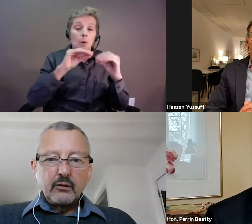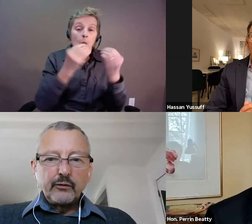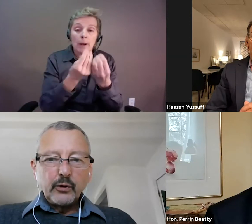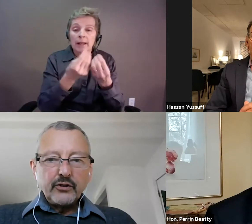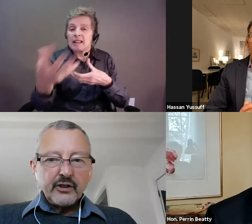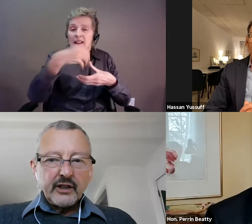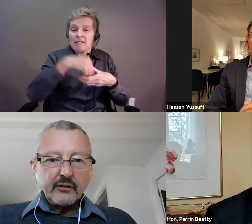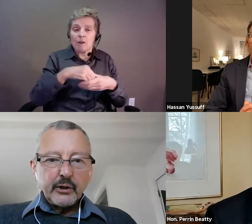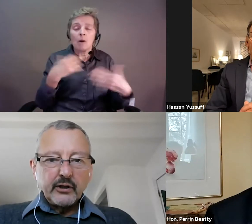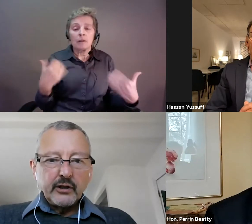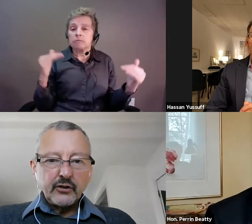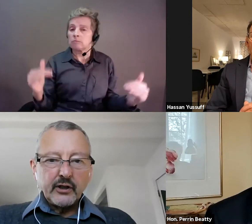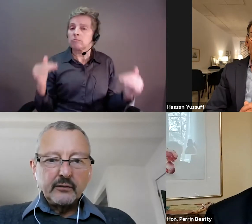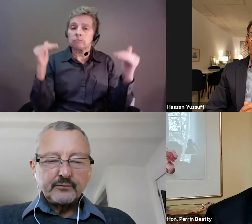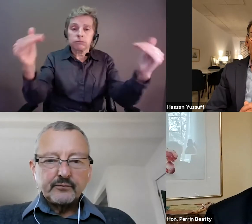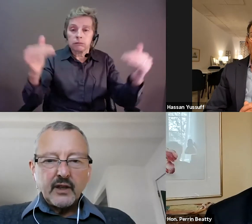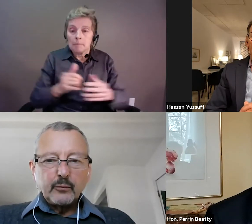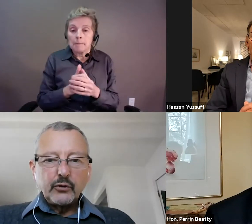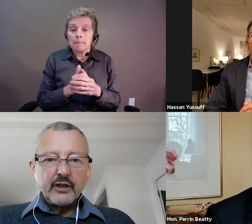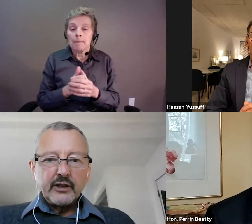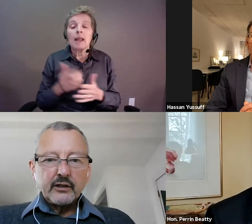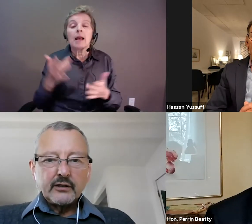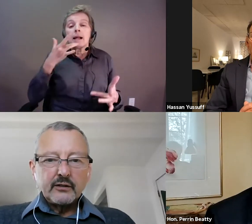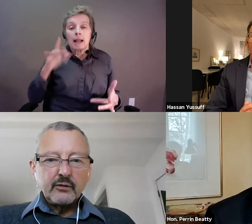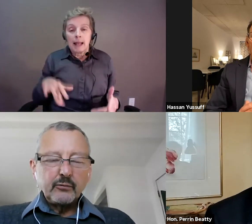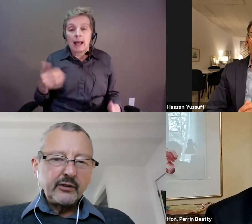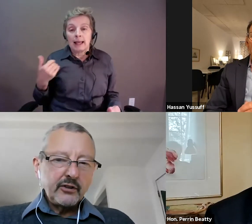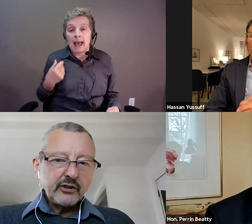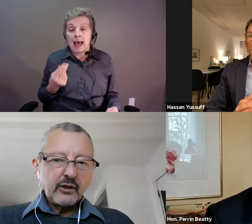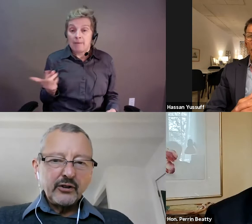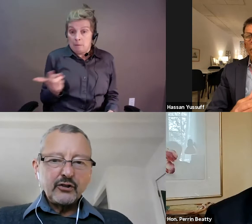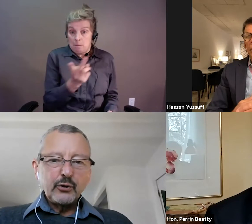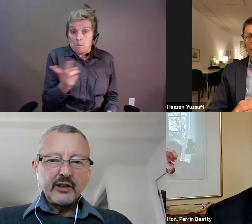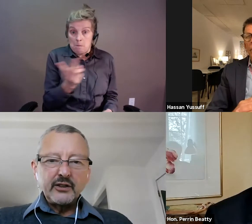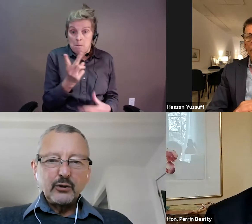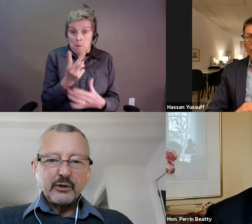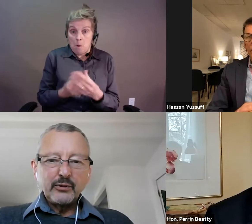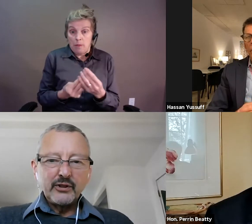We're fortunate to have Perrin and Hassan presenting, we initially called it a joint keynote, but we're now